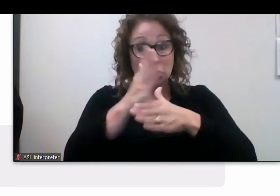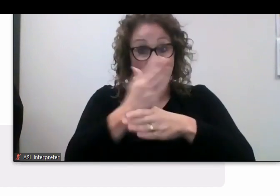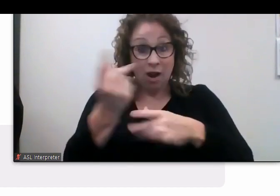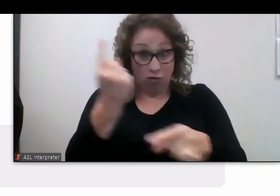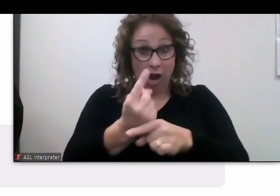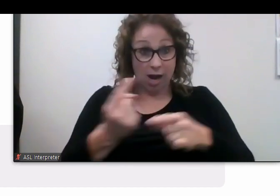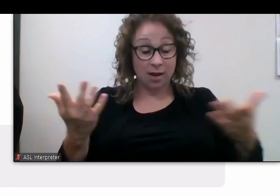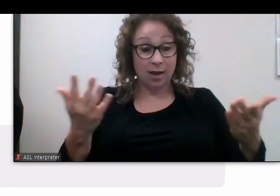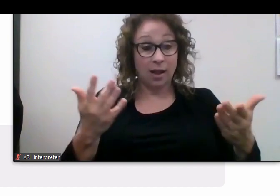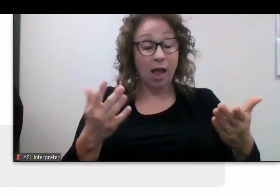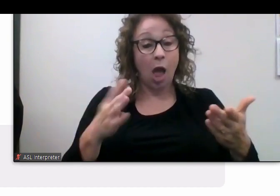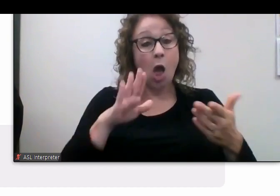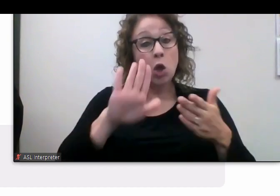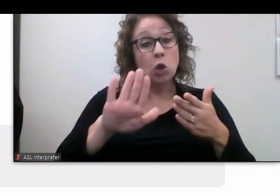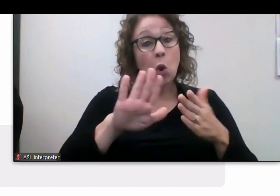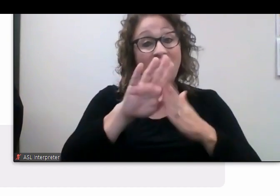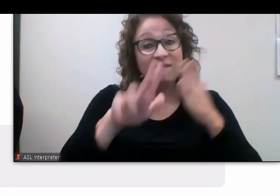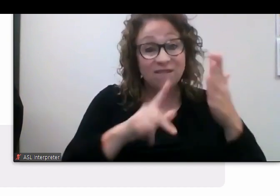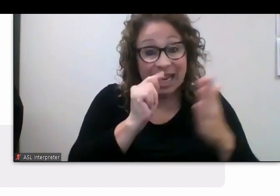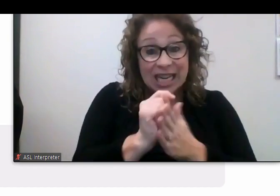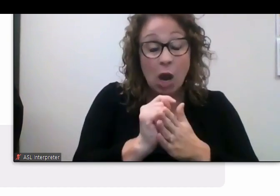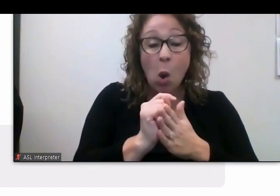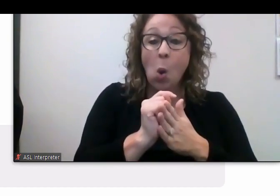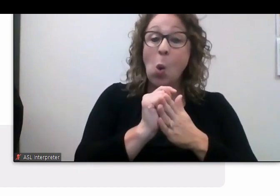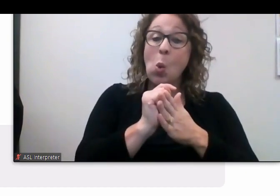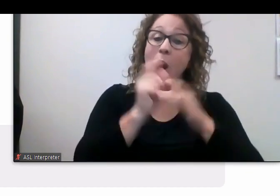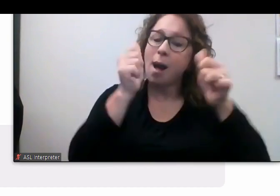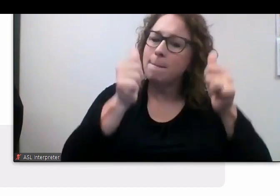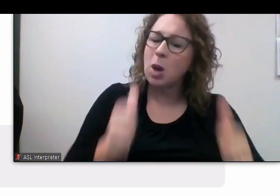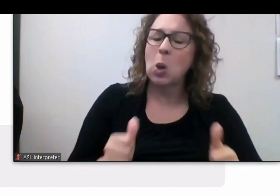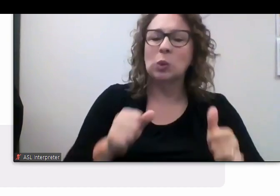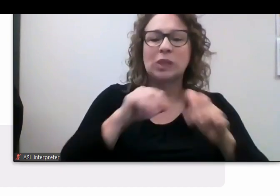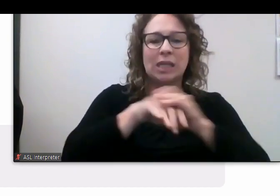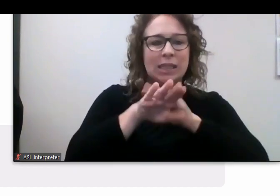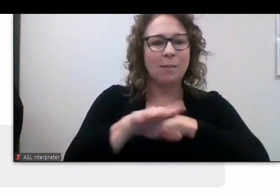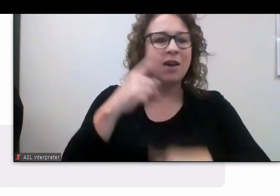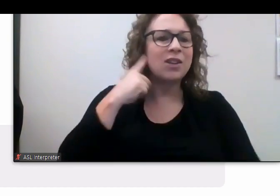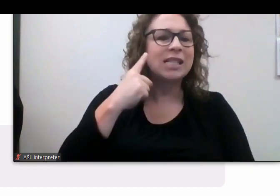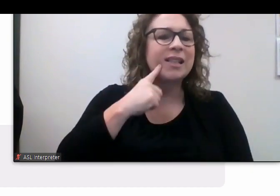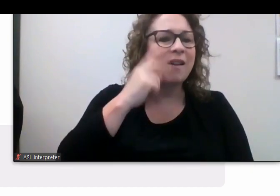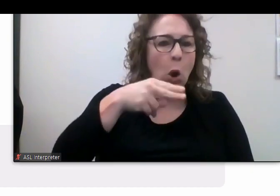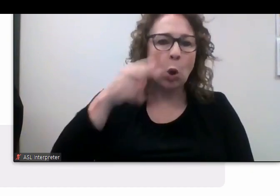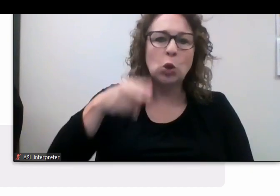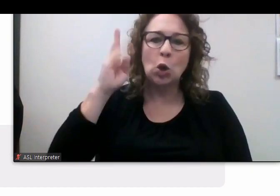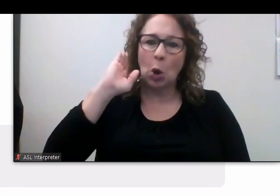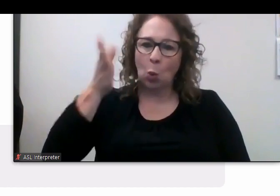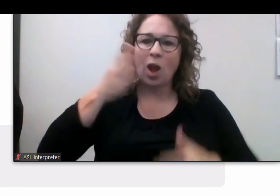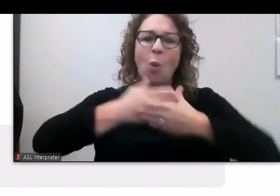Making your videos and posts accessible to deaf and hard-of-hearing people will widen your audience,